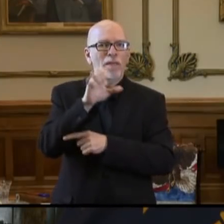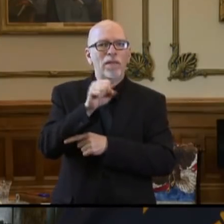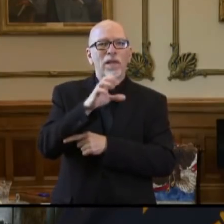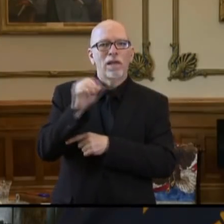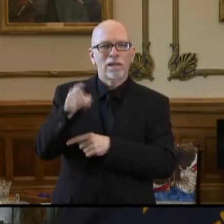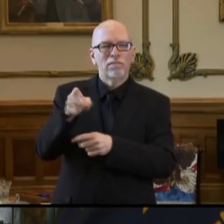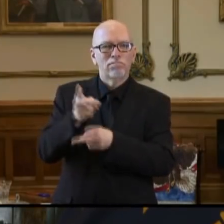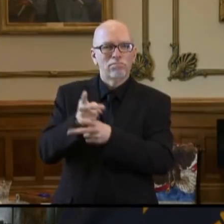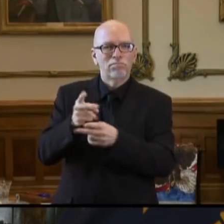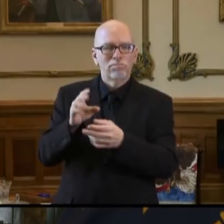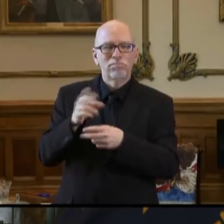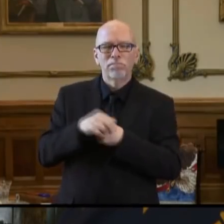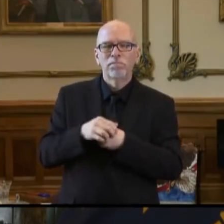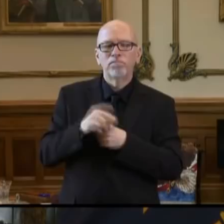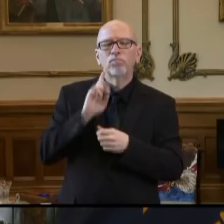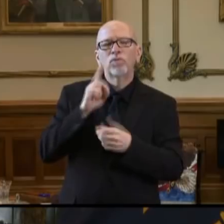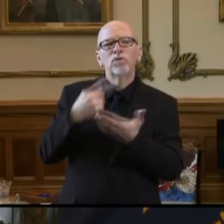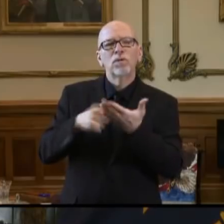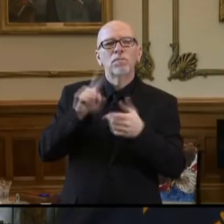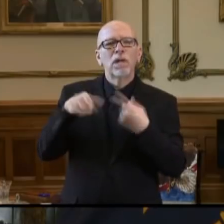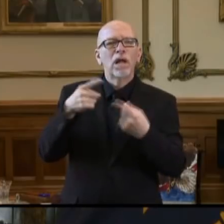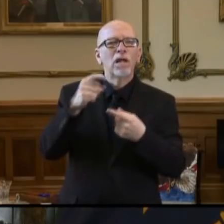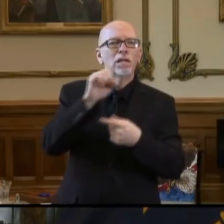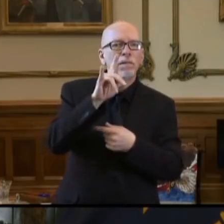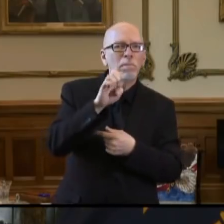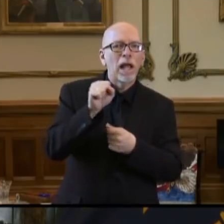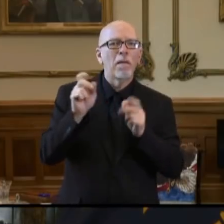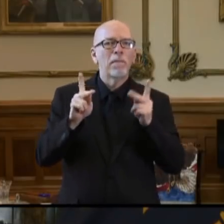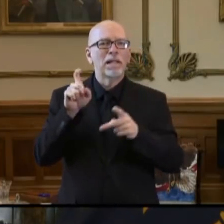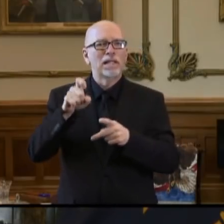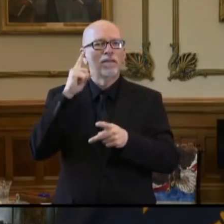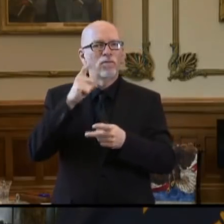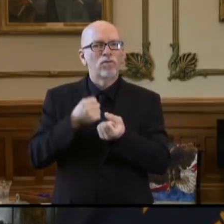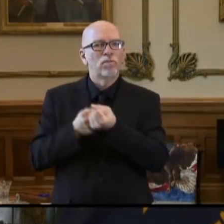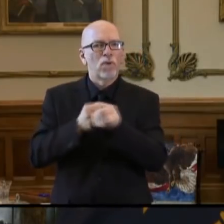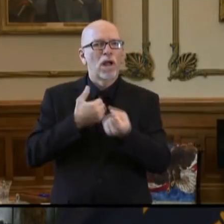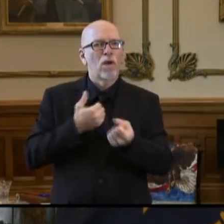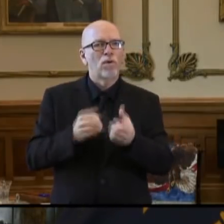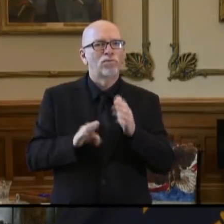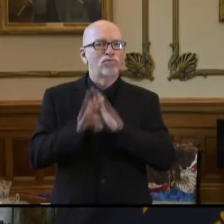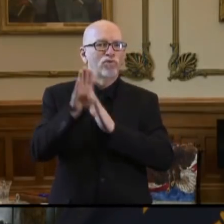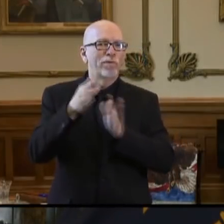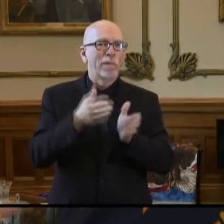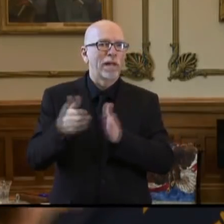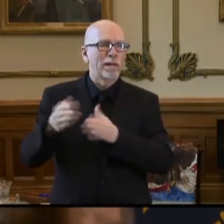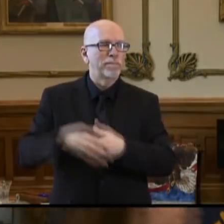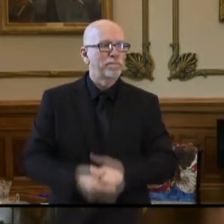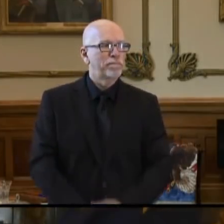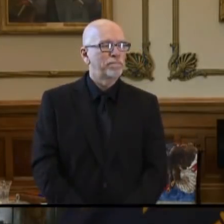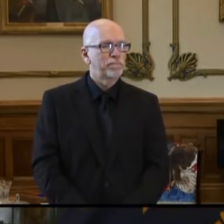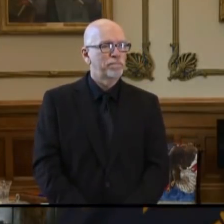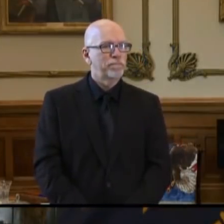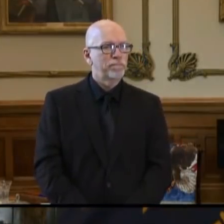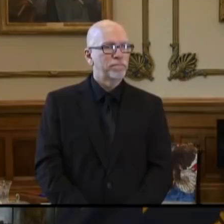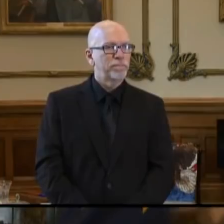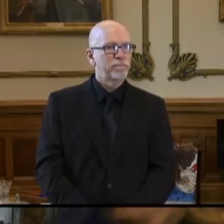MEDICAL OFFICER AND EMERGENCY PHYSICIAN ALSO TRAINED IN CLINICAL ETHICS AND PALLIATIVE CARE TO DISCUSS SUPPLIES AND